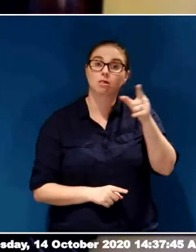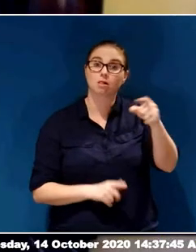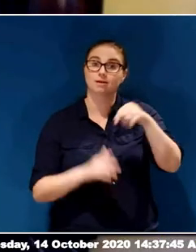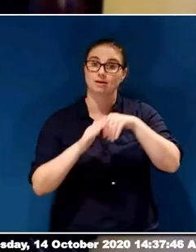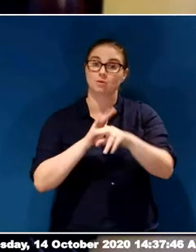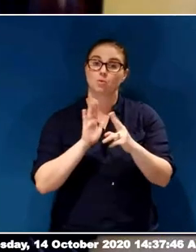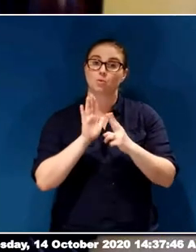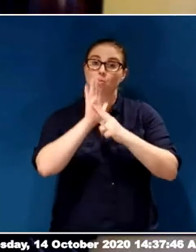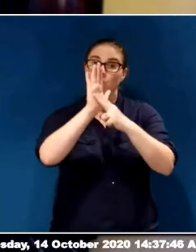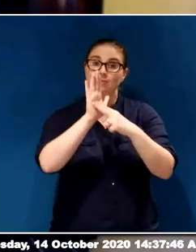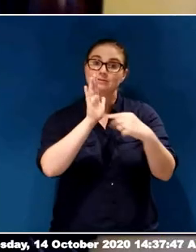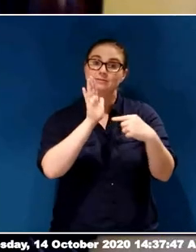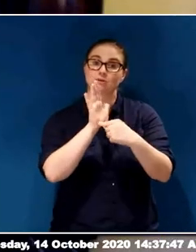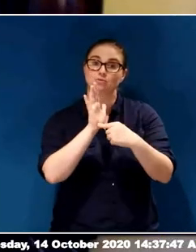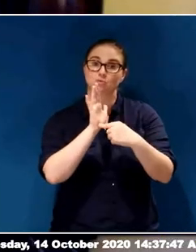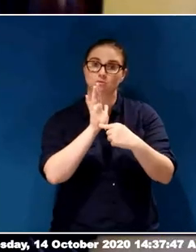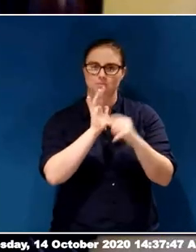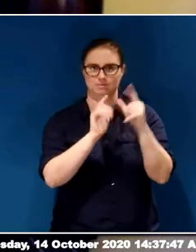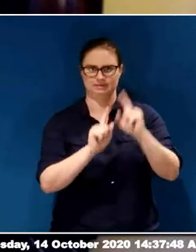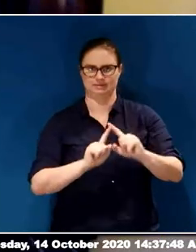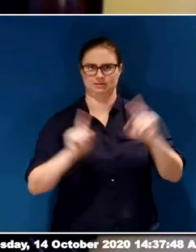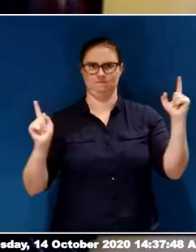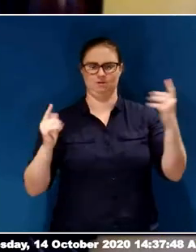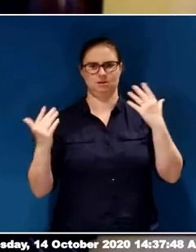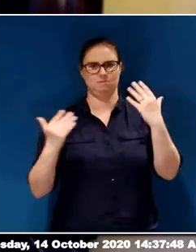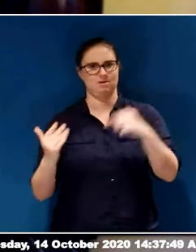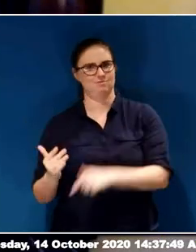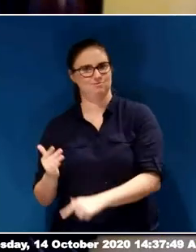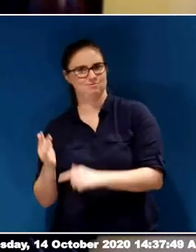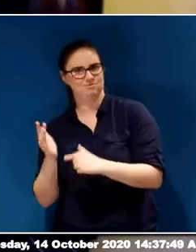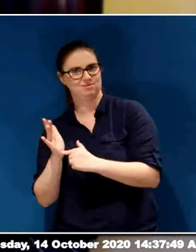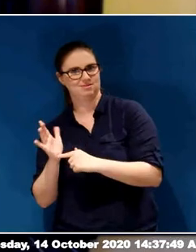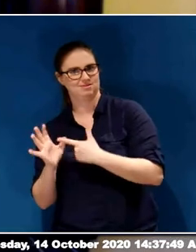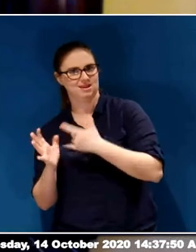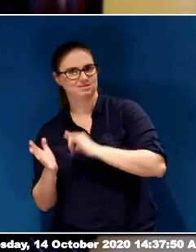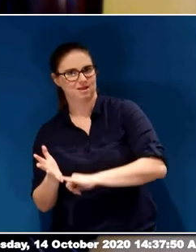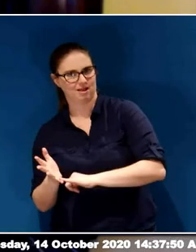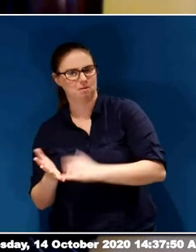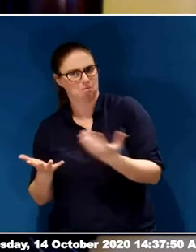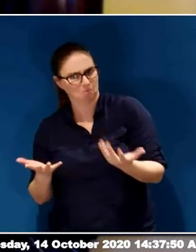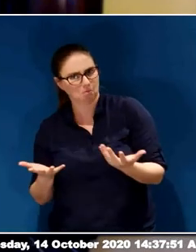to be done in Tasmania. Yes. DR de BRUIN: However, that's at the level of school practice.